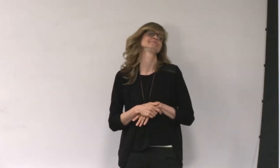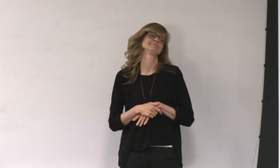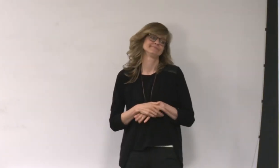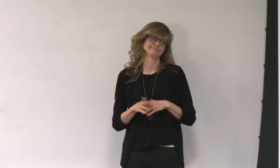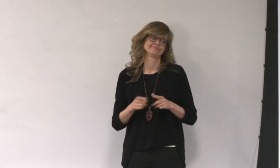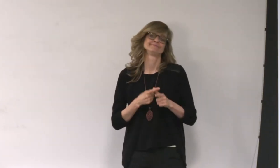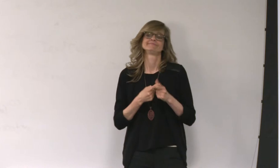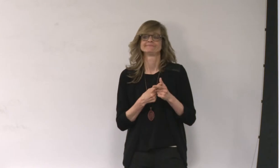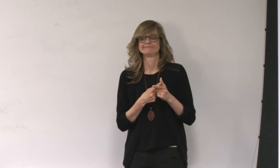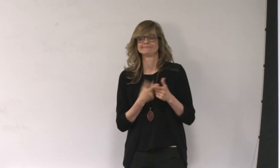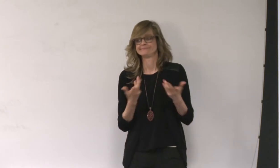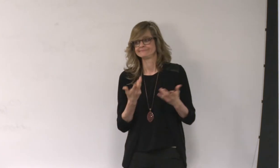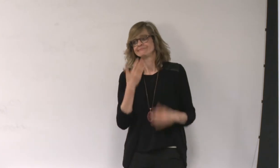I CONTINUED TO LEARN ASL.